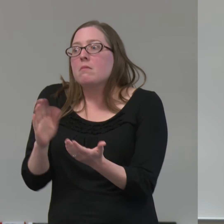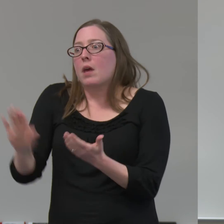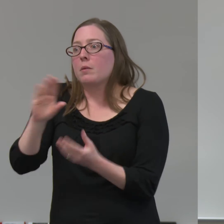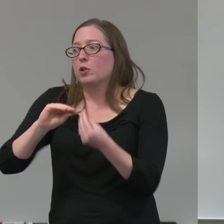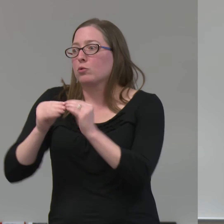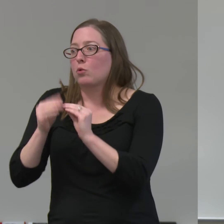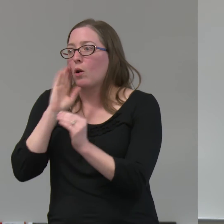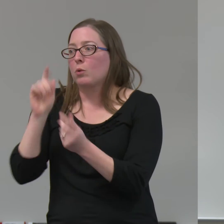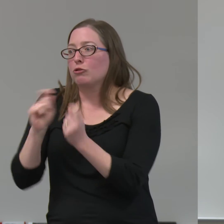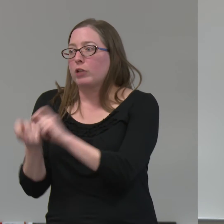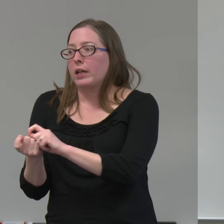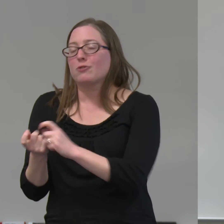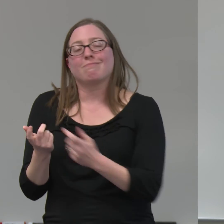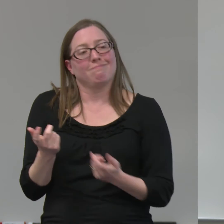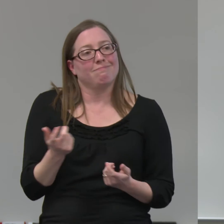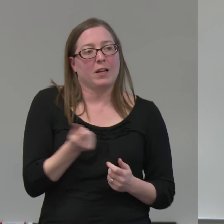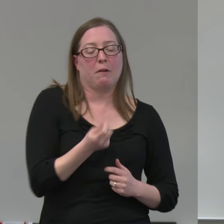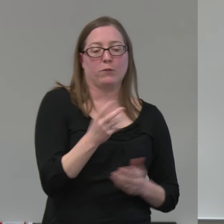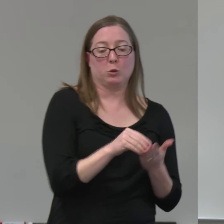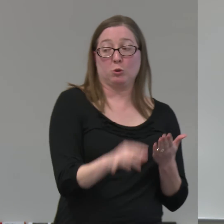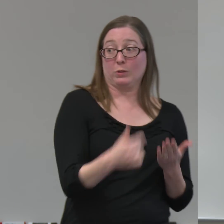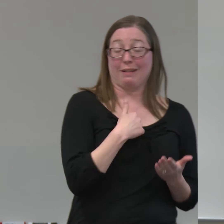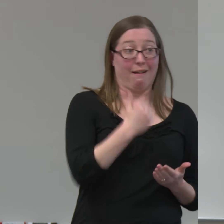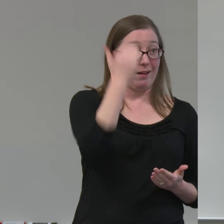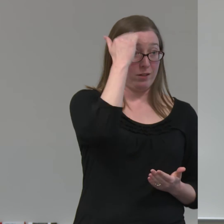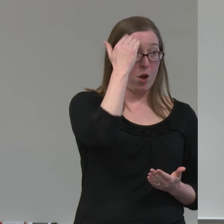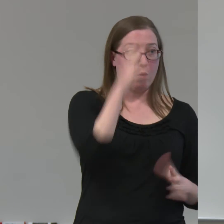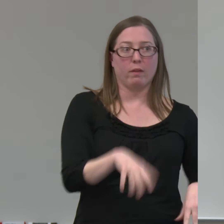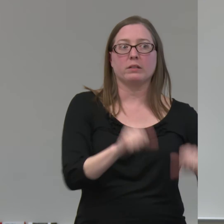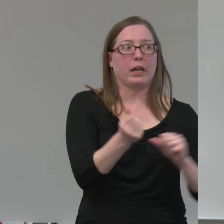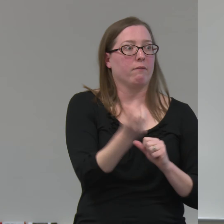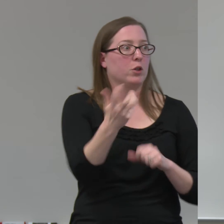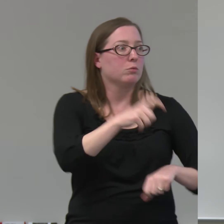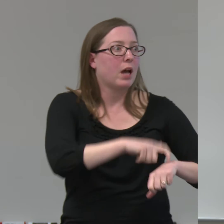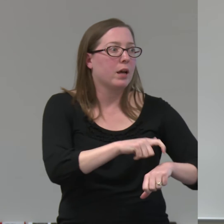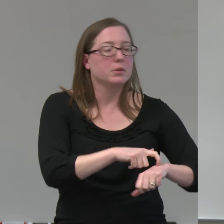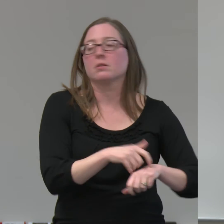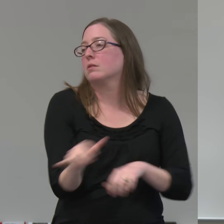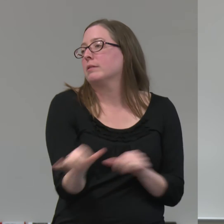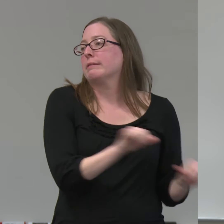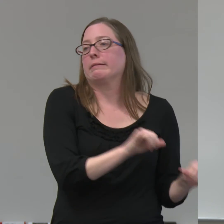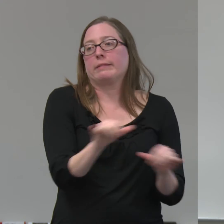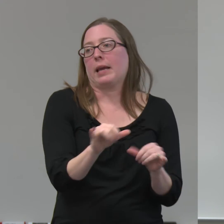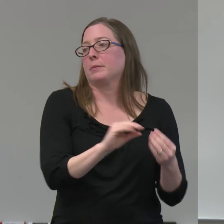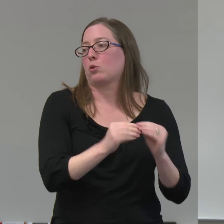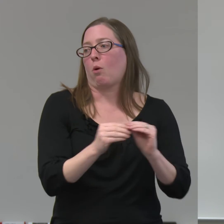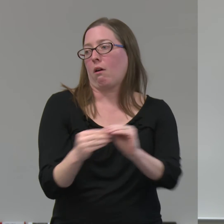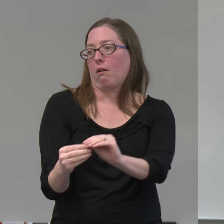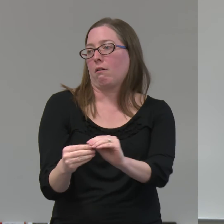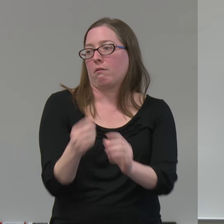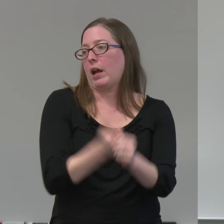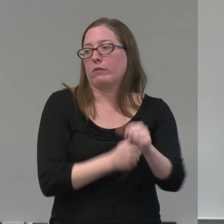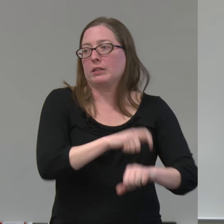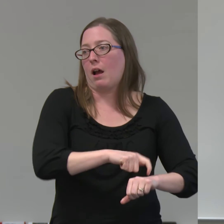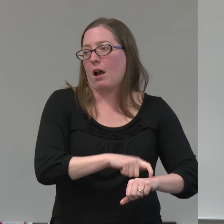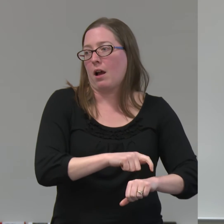They've gotten almost exactly the same score every time. Obviously, if you don't do well and you have time,